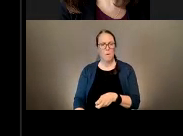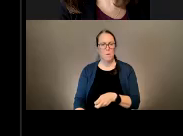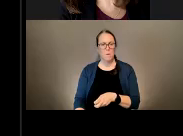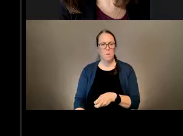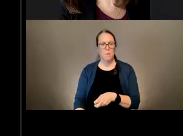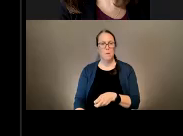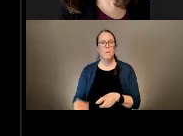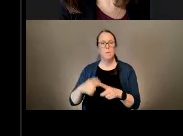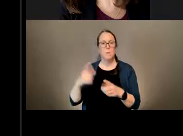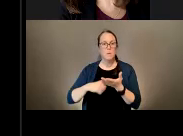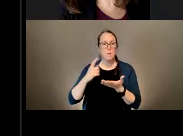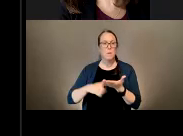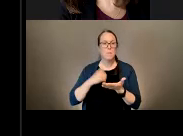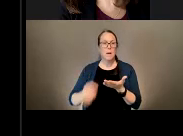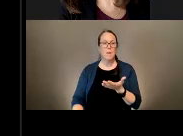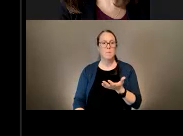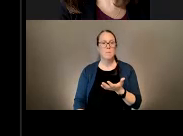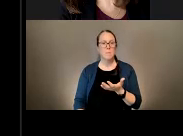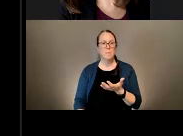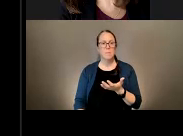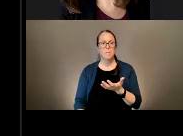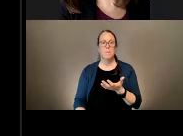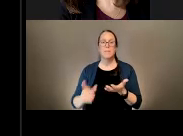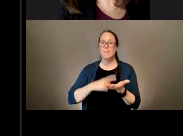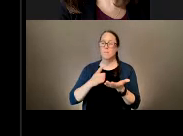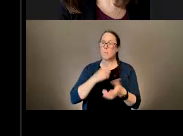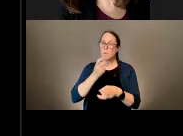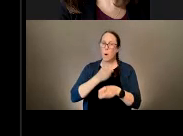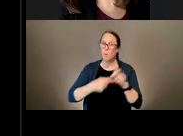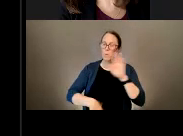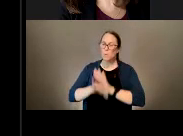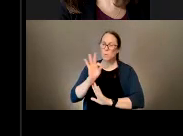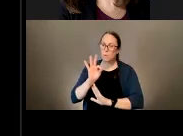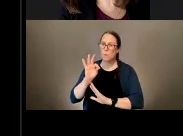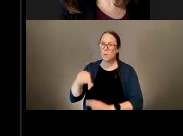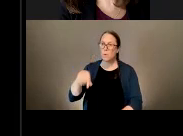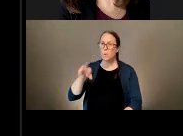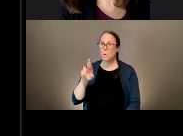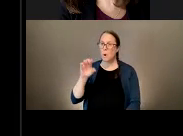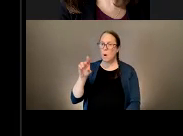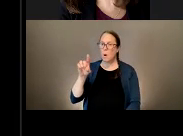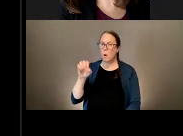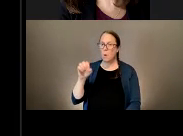even to locate a QR code, to know where like where you need to point your phone camera